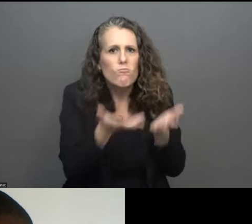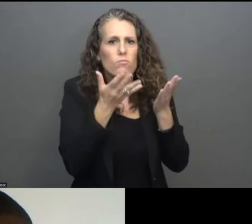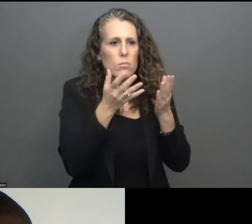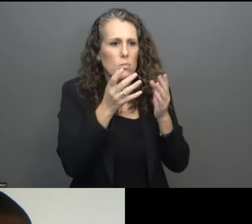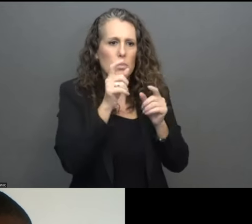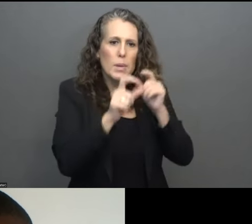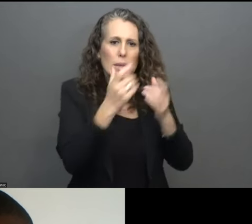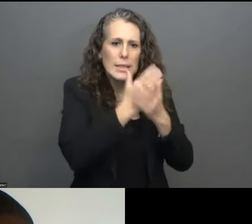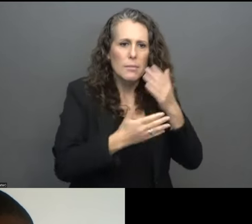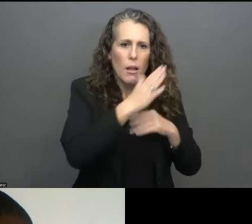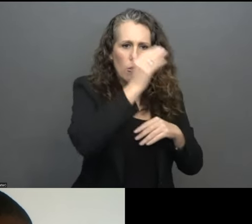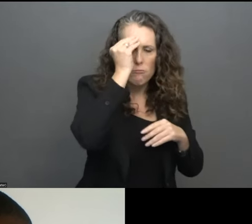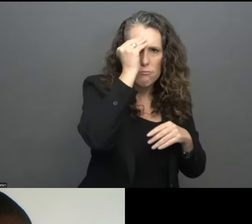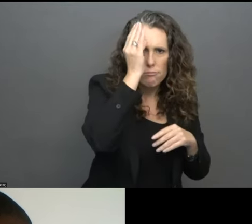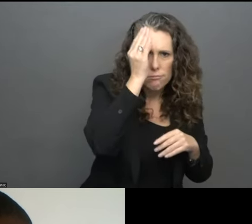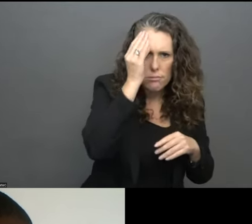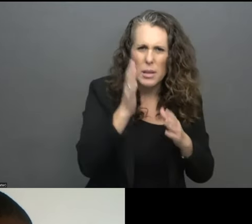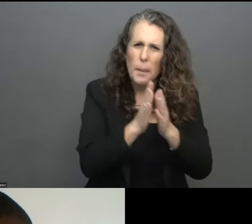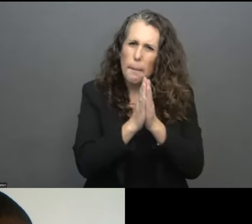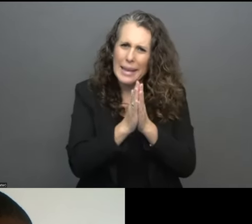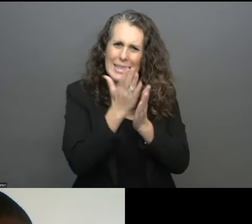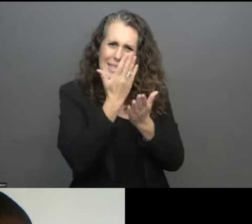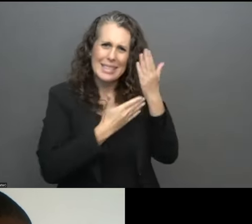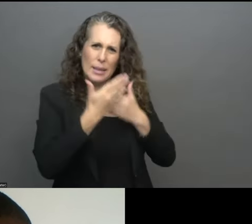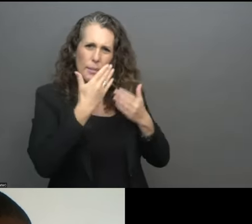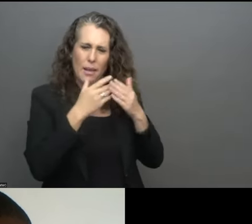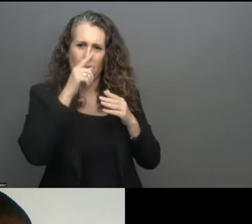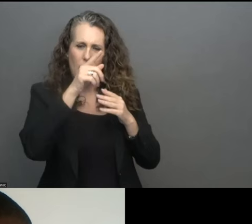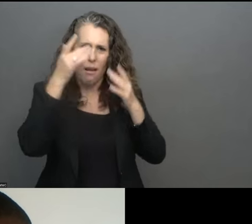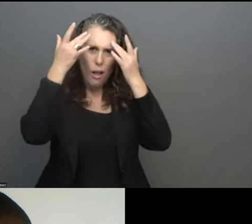10:21:35 Chris, and Chris Eve is to apply strategic without the Antichrist or some person